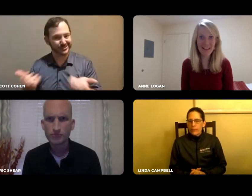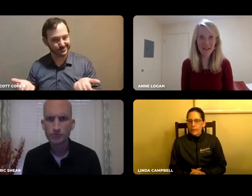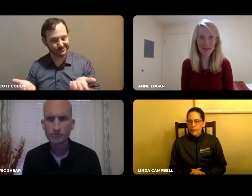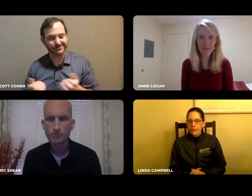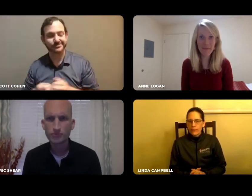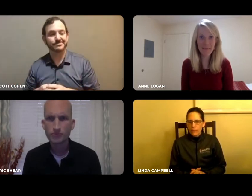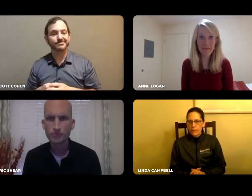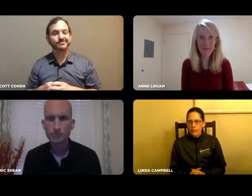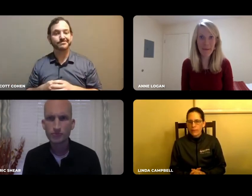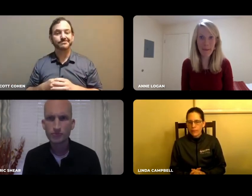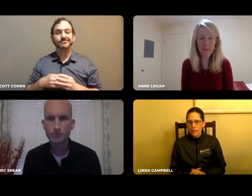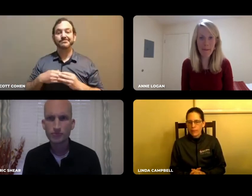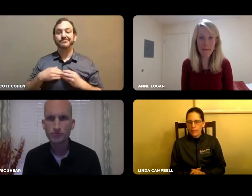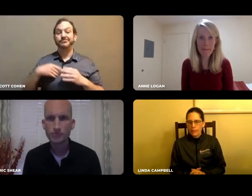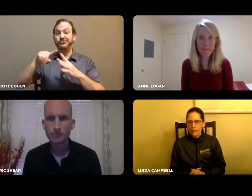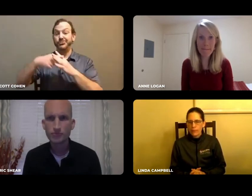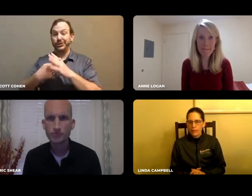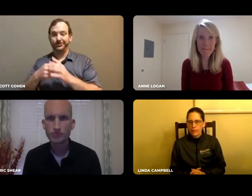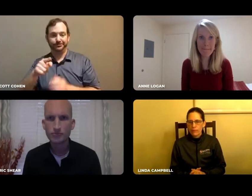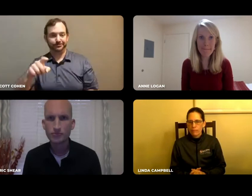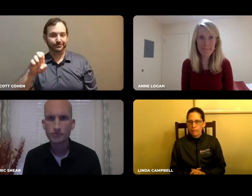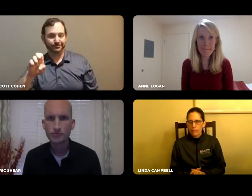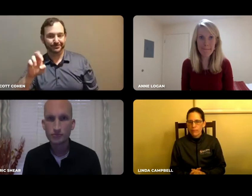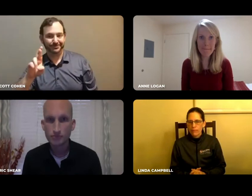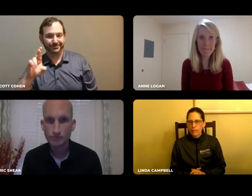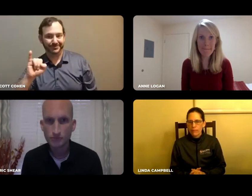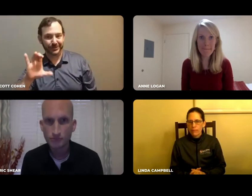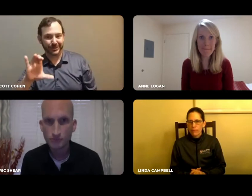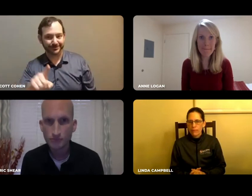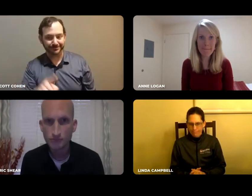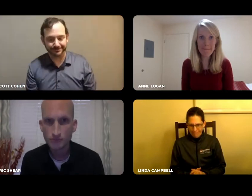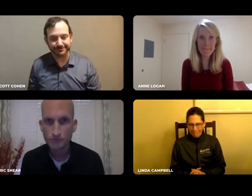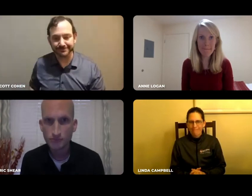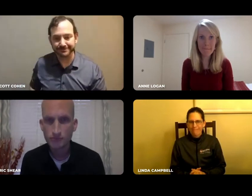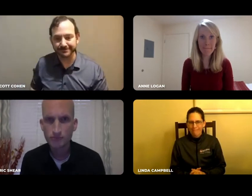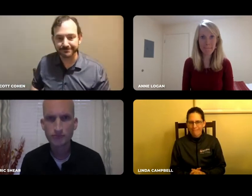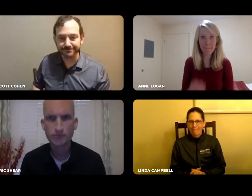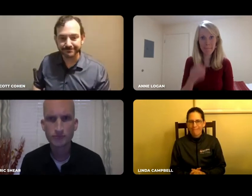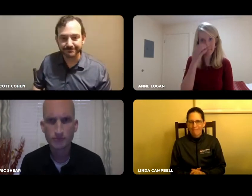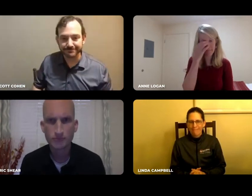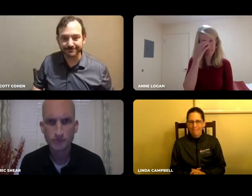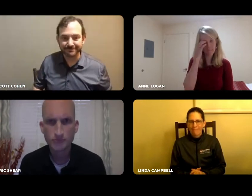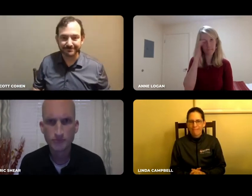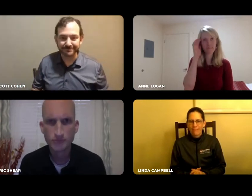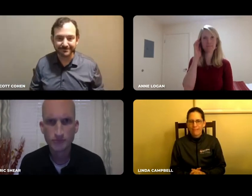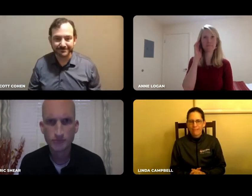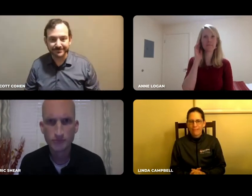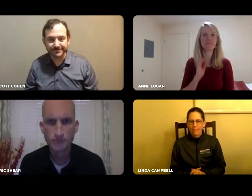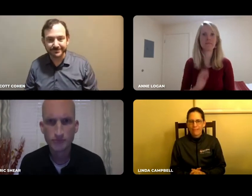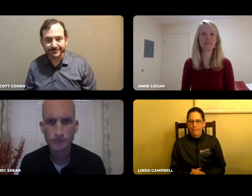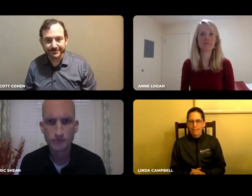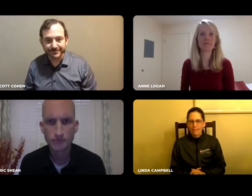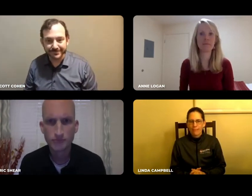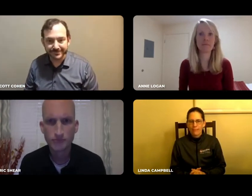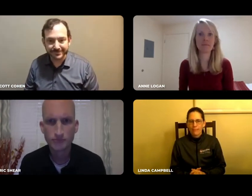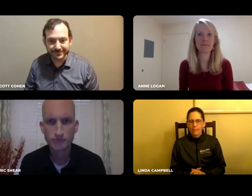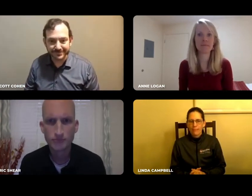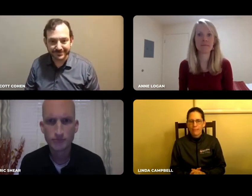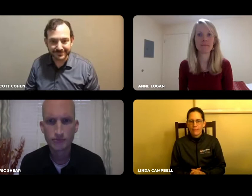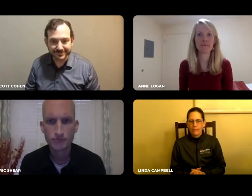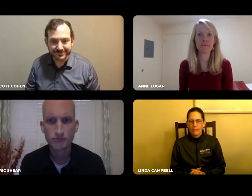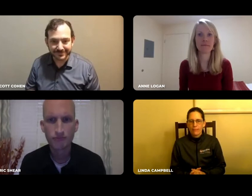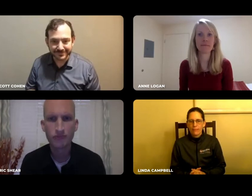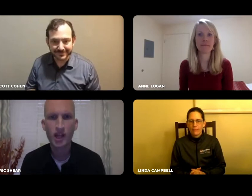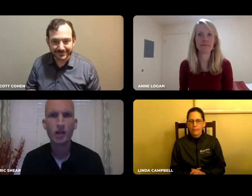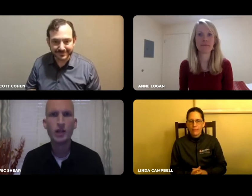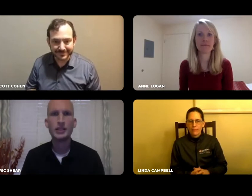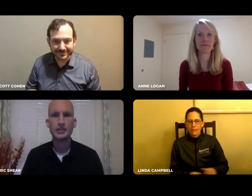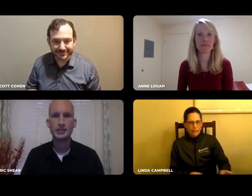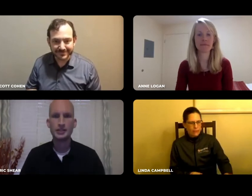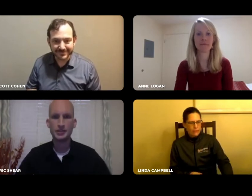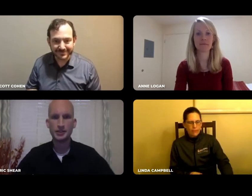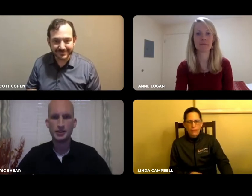How do you address that? Eric, let's start with you.